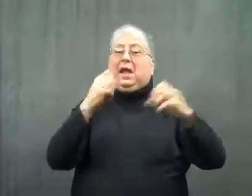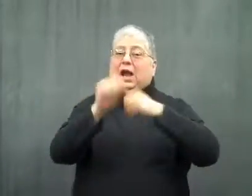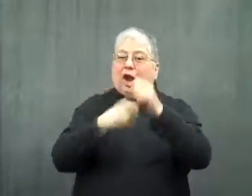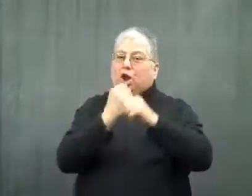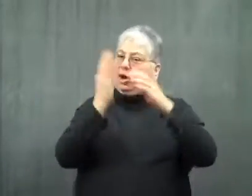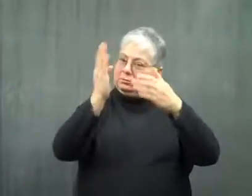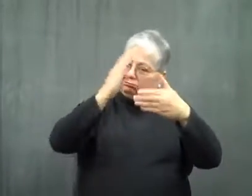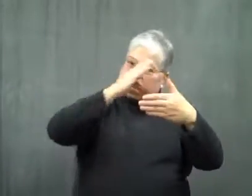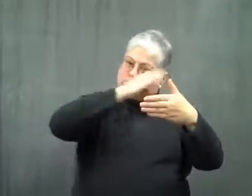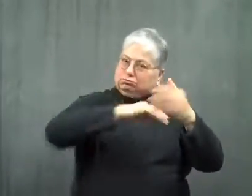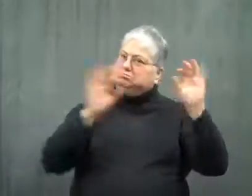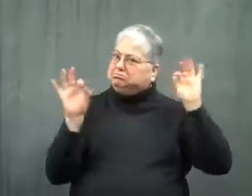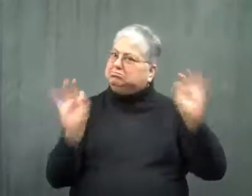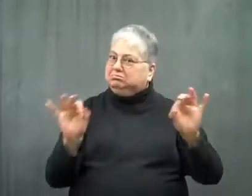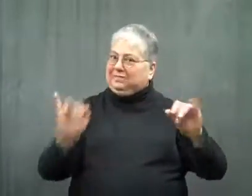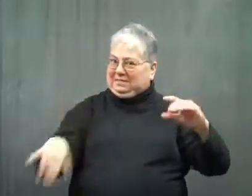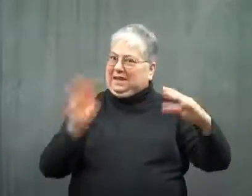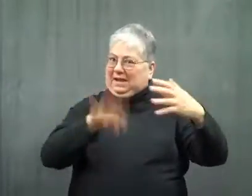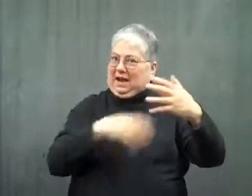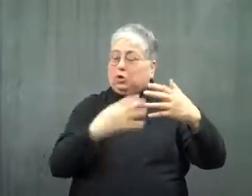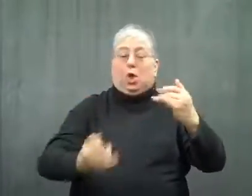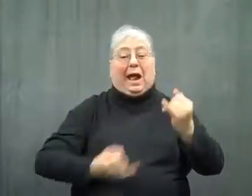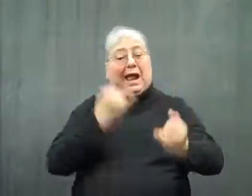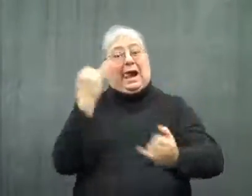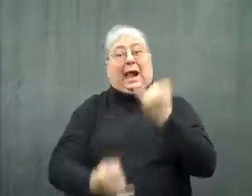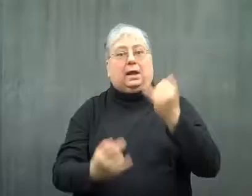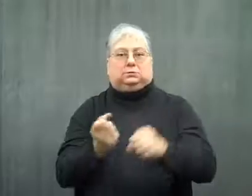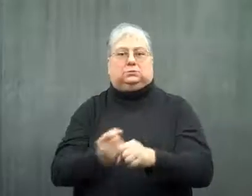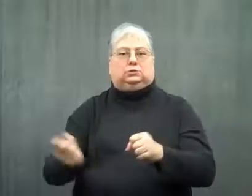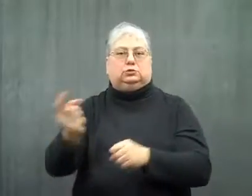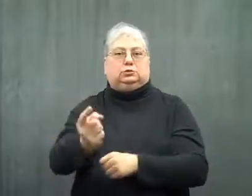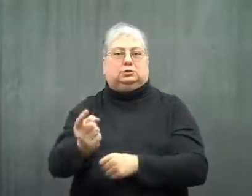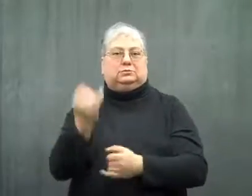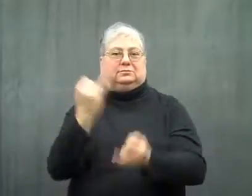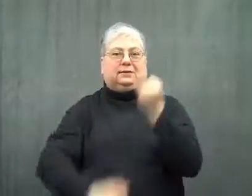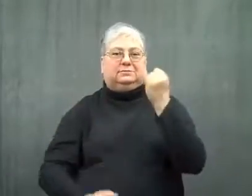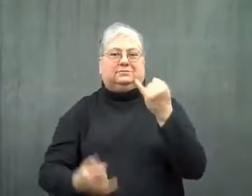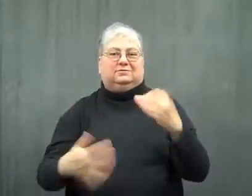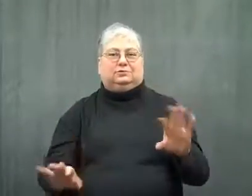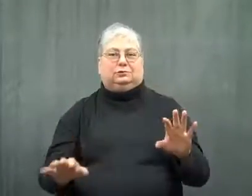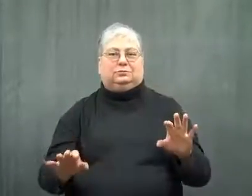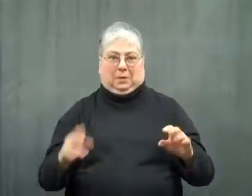It's very accurate through the years. The last year on it is next year.